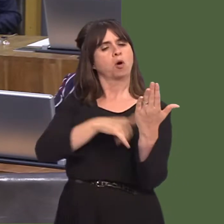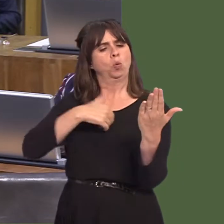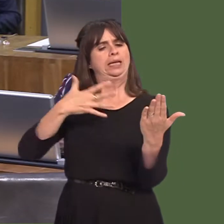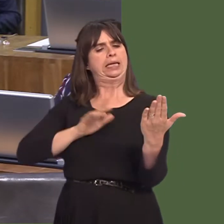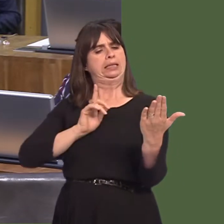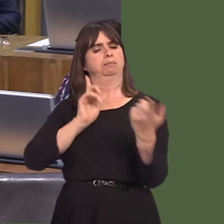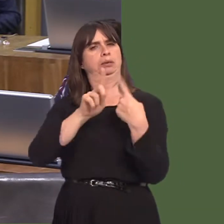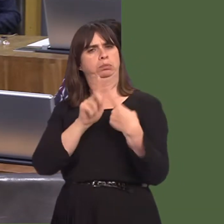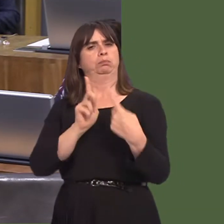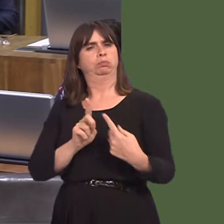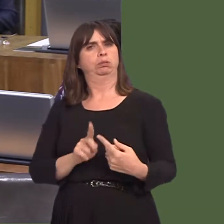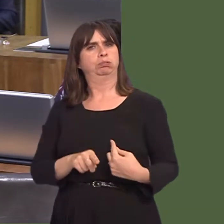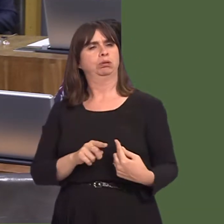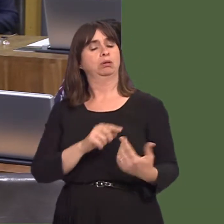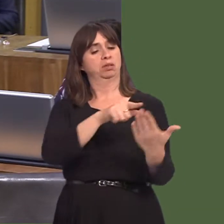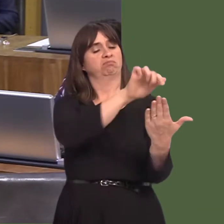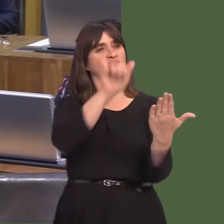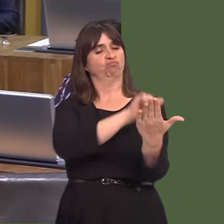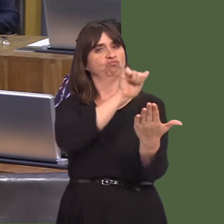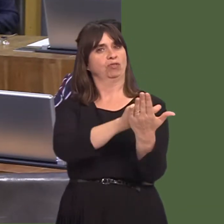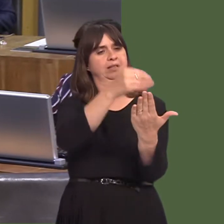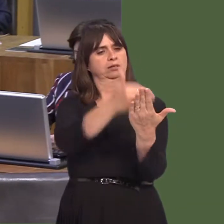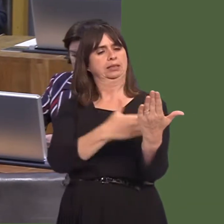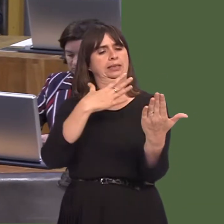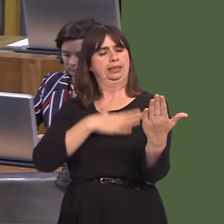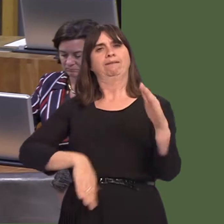as the committee has reported, it's absolutely right that there should be a full response at the right time.